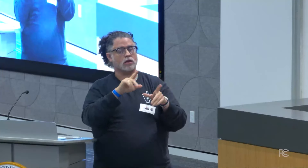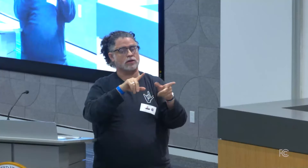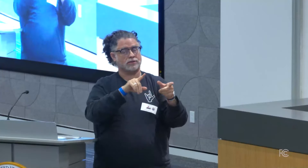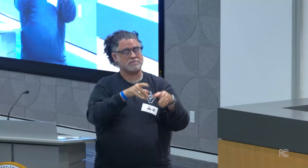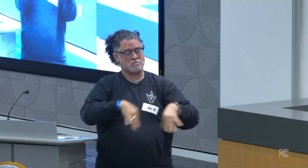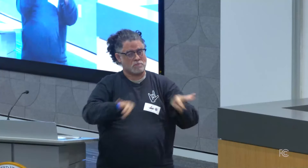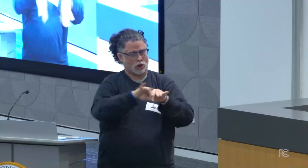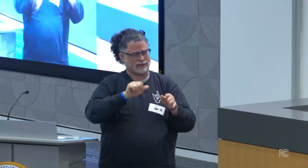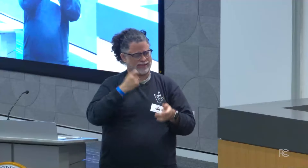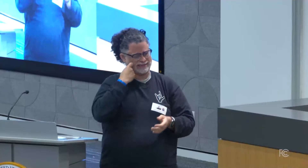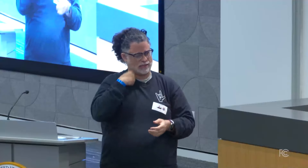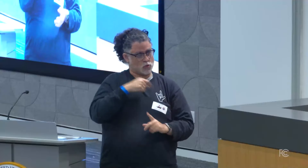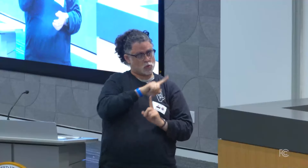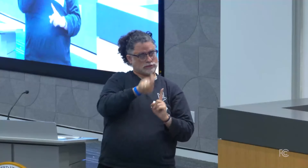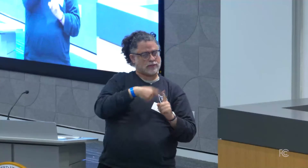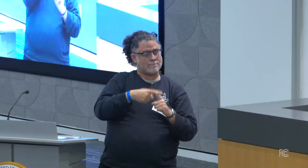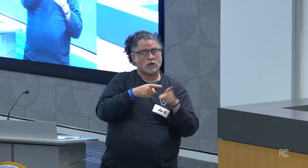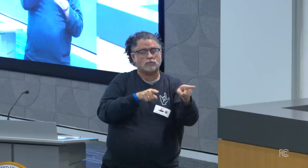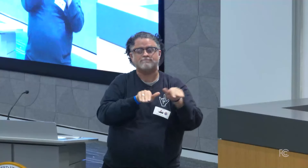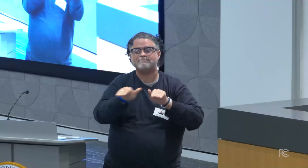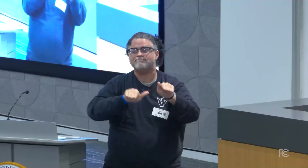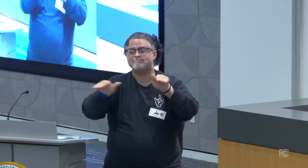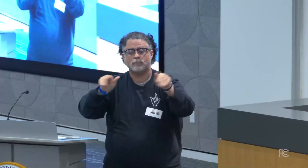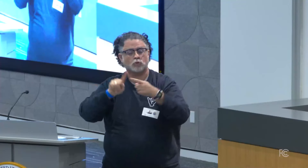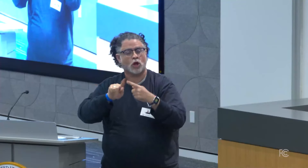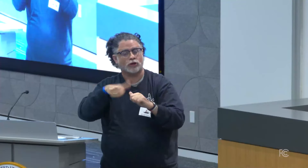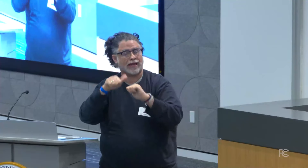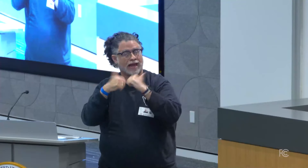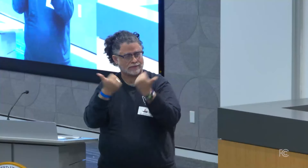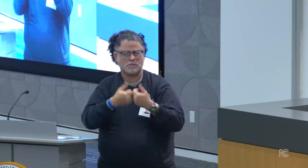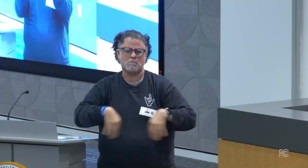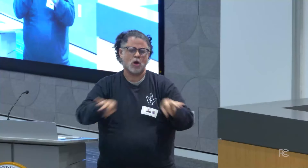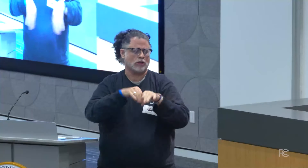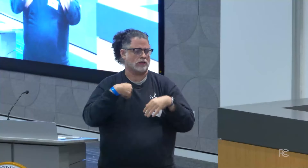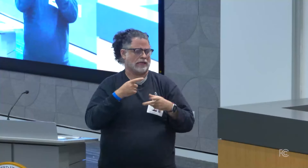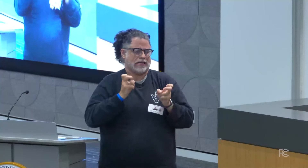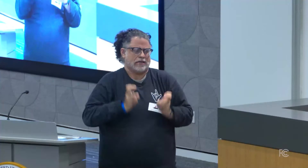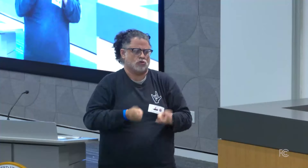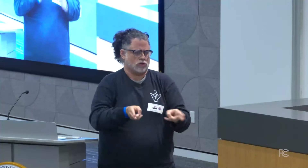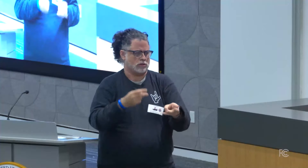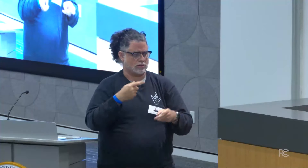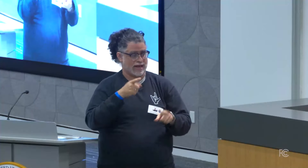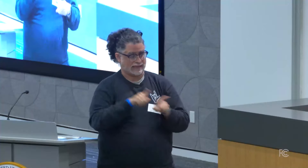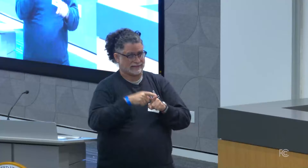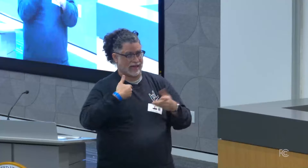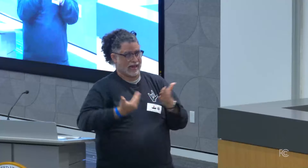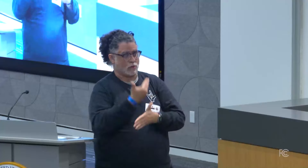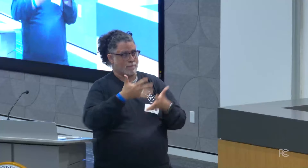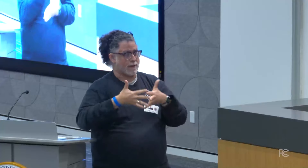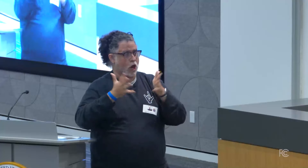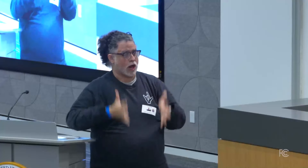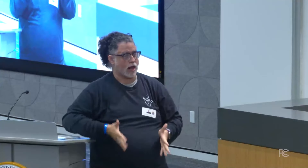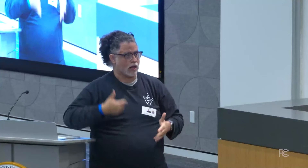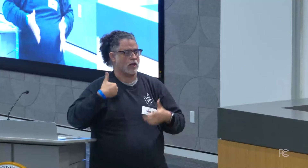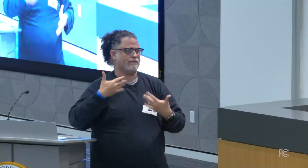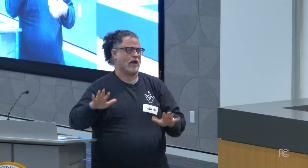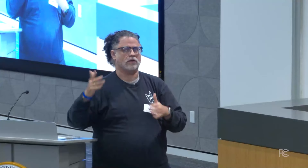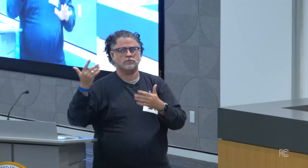ICONIC LOGO AND YOU KNOW WHERE -- WHEN YOU'RE AT AN APPLE STORE SO I'M JUST WONDERING IF SOMETHING LIKE THAT WOULD BE IMPLEMENTED AS